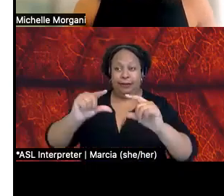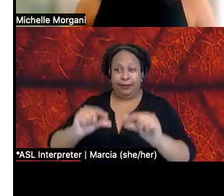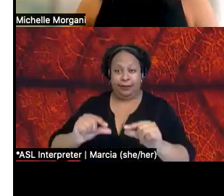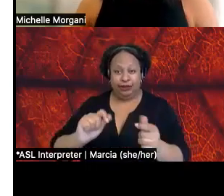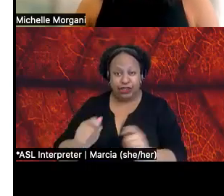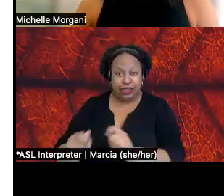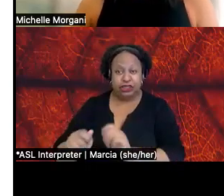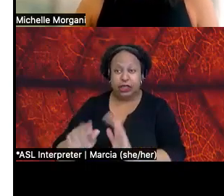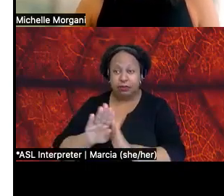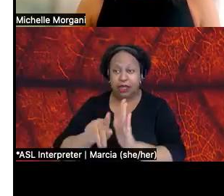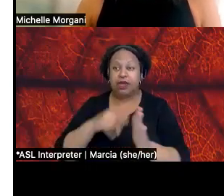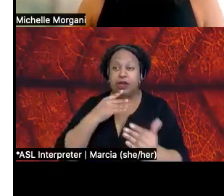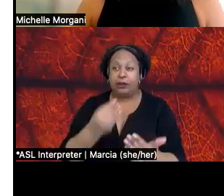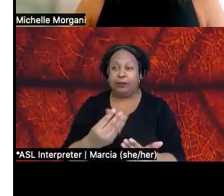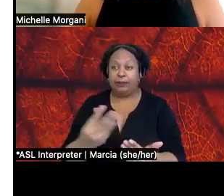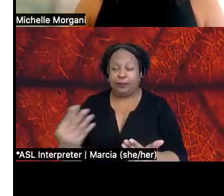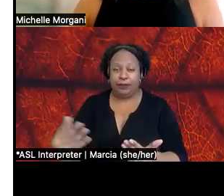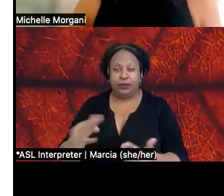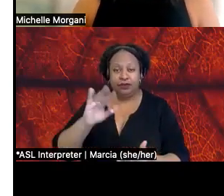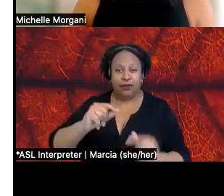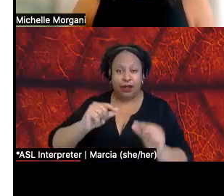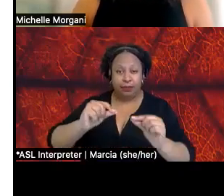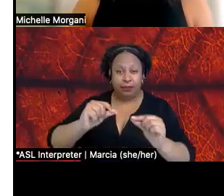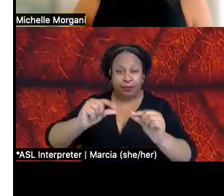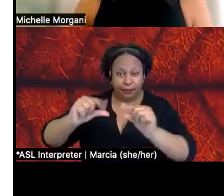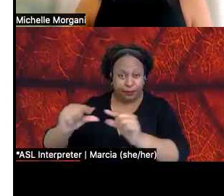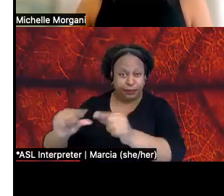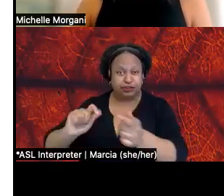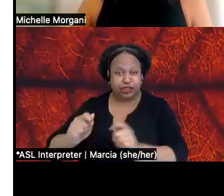as well as font, changing font and changing spacing.